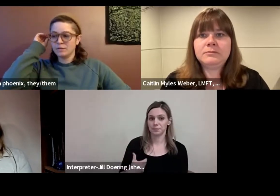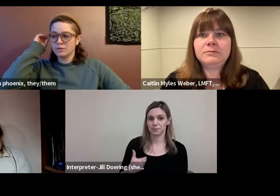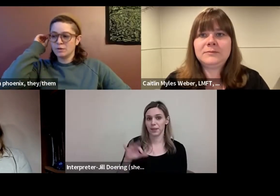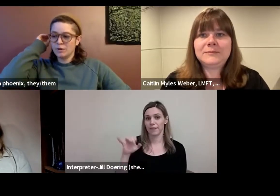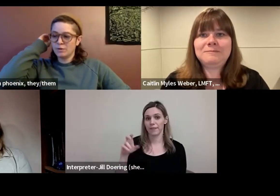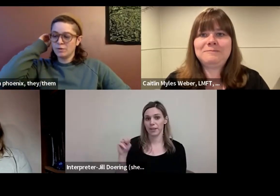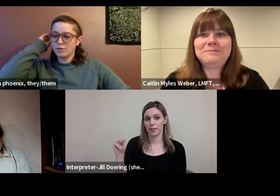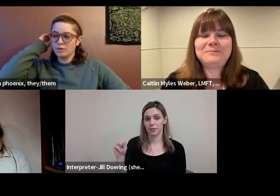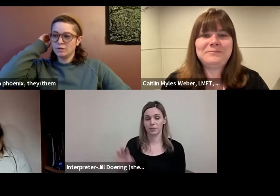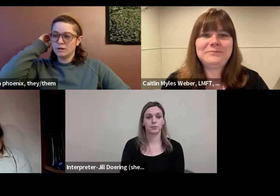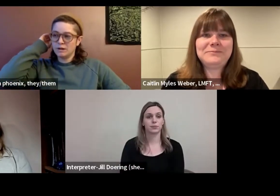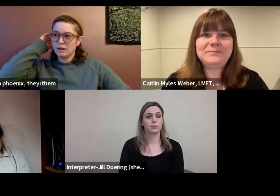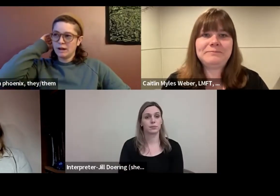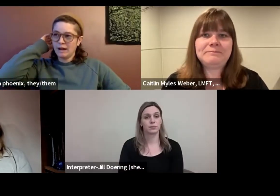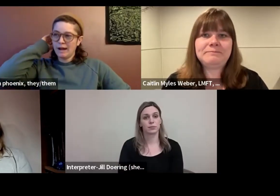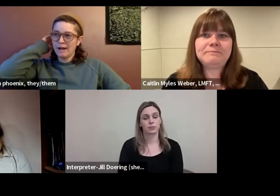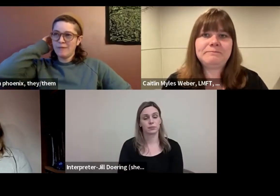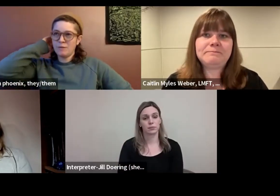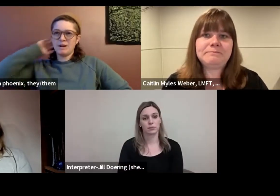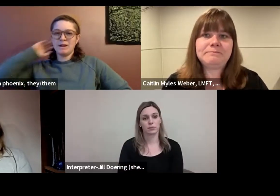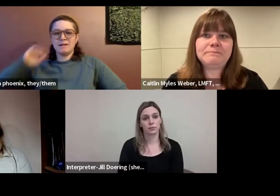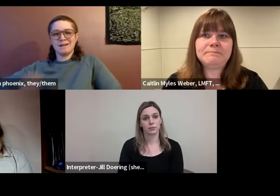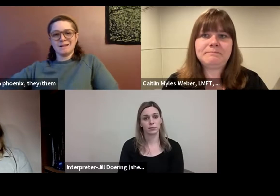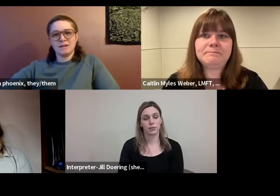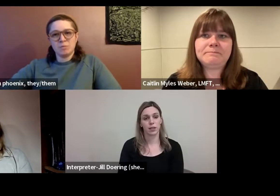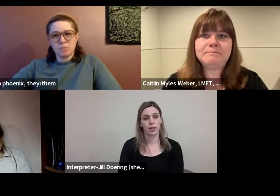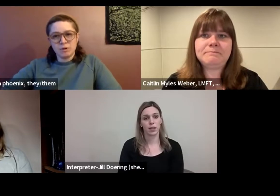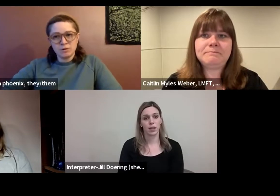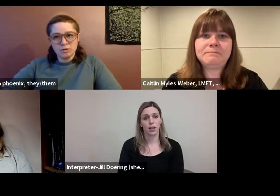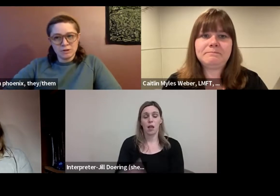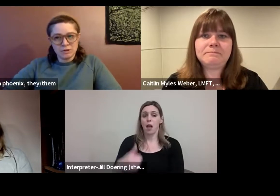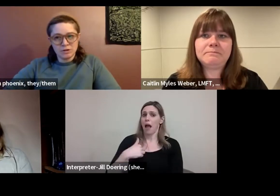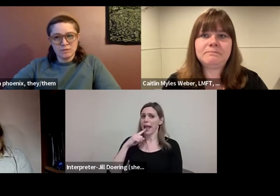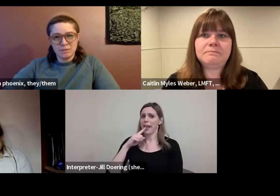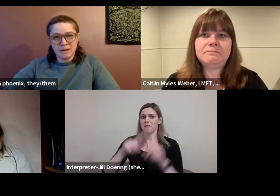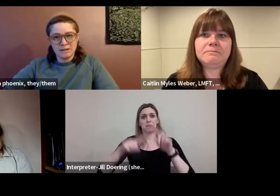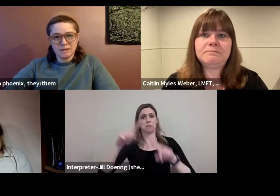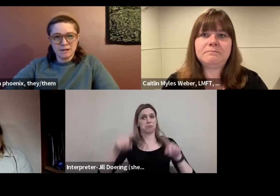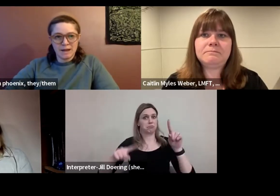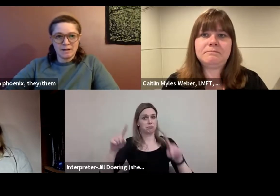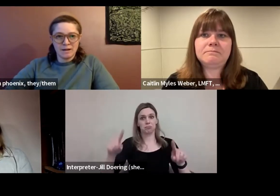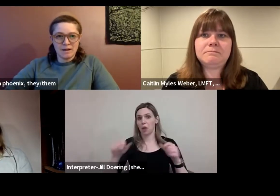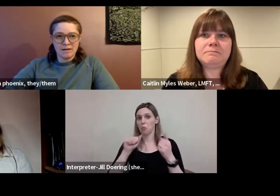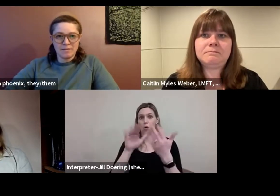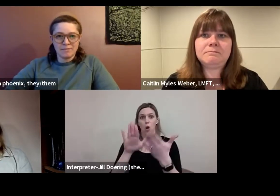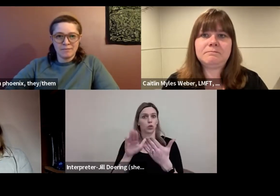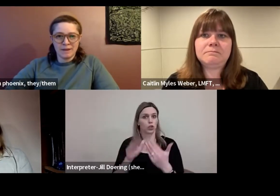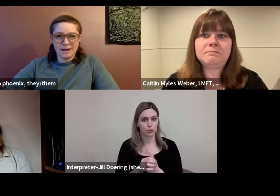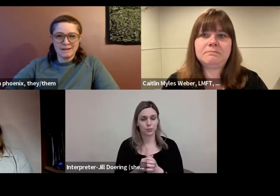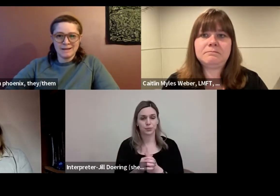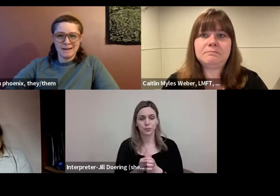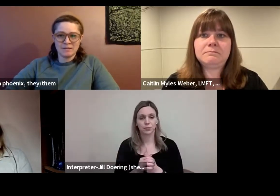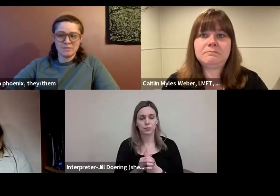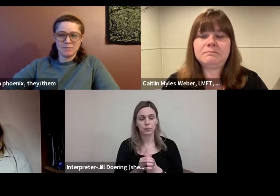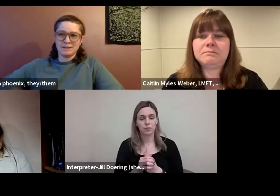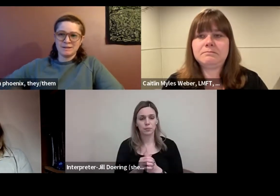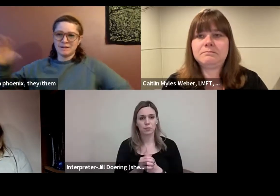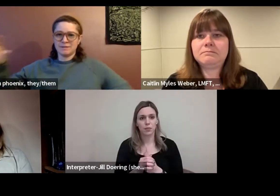So I have a pretty eclectic approach, which just means that I take pieces